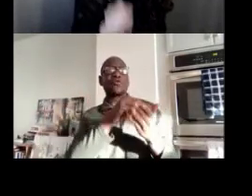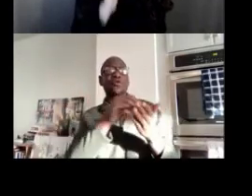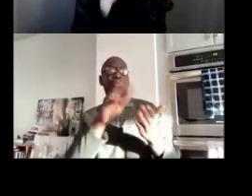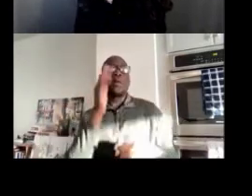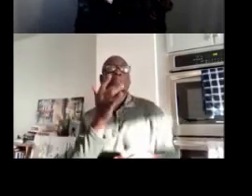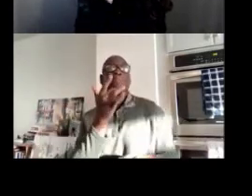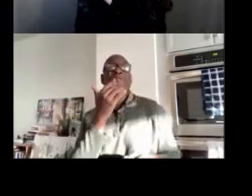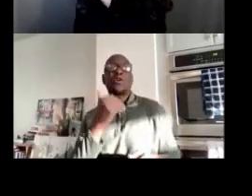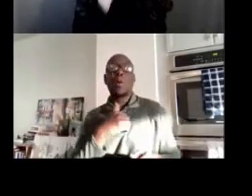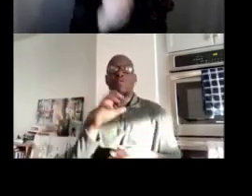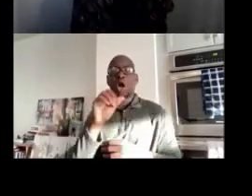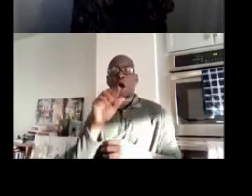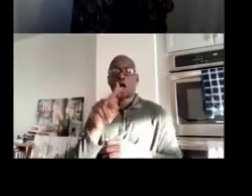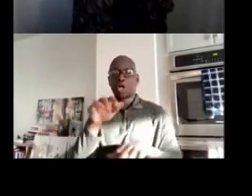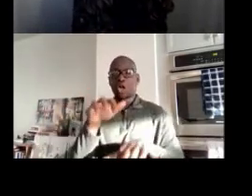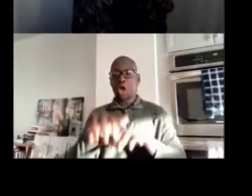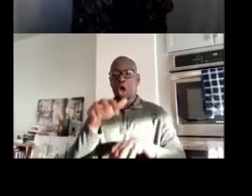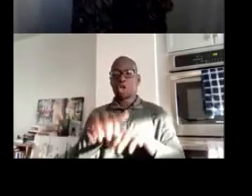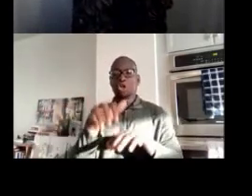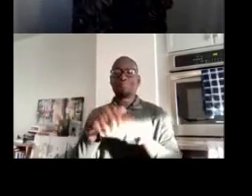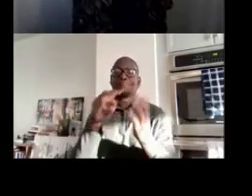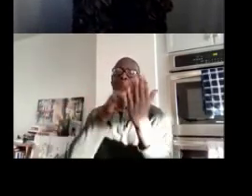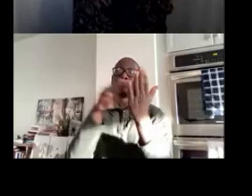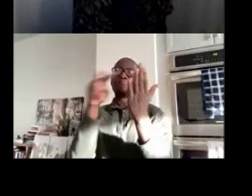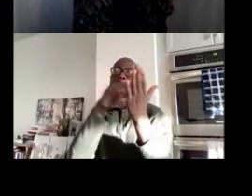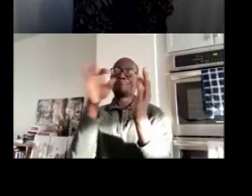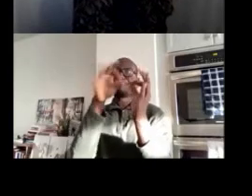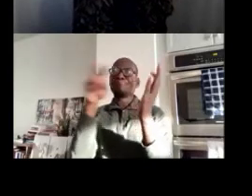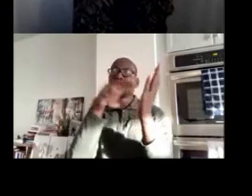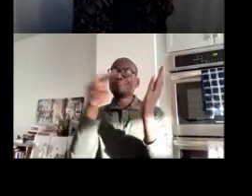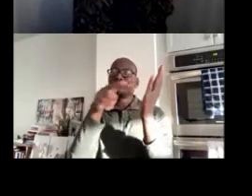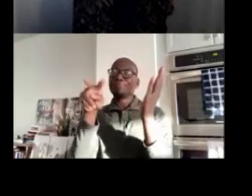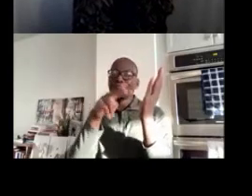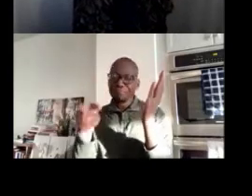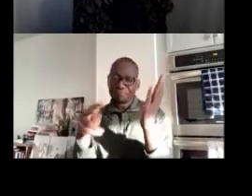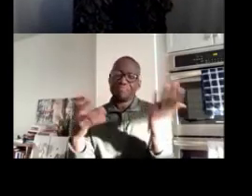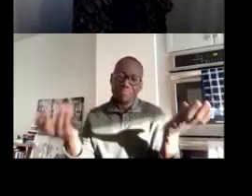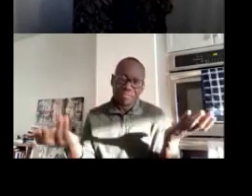But often, a lot of students may prefer to have a CART device, which will type